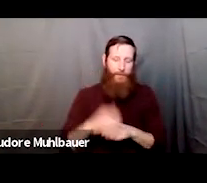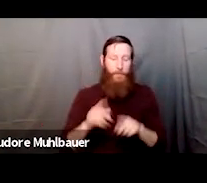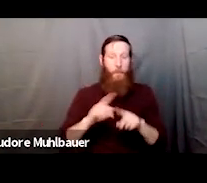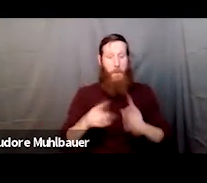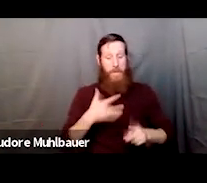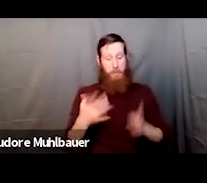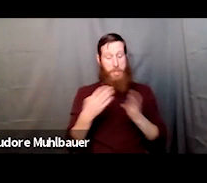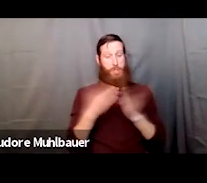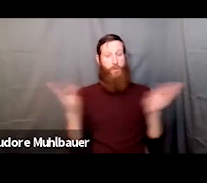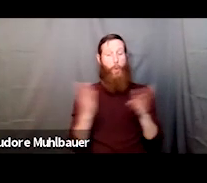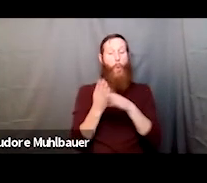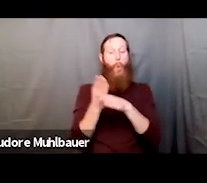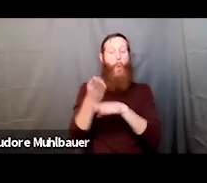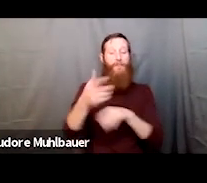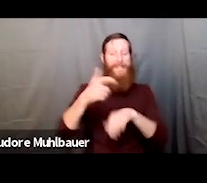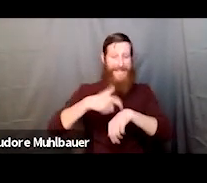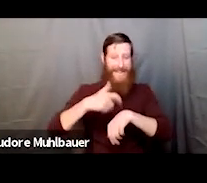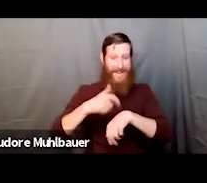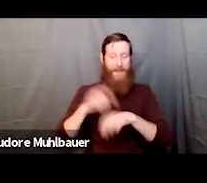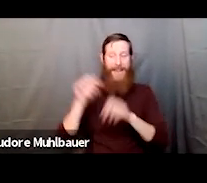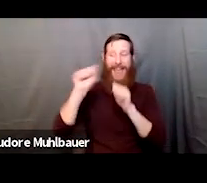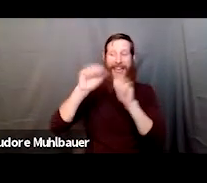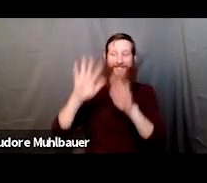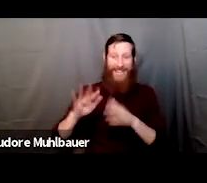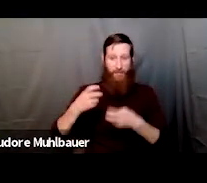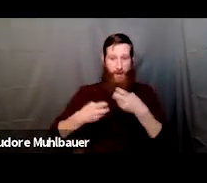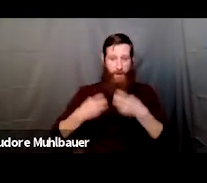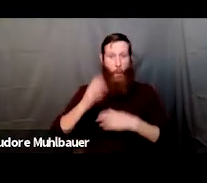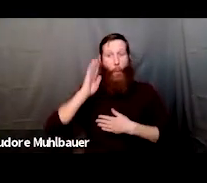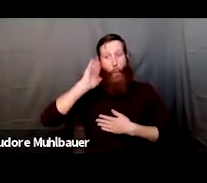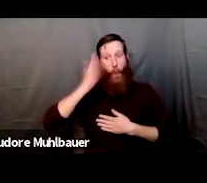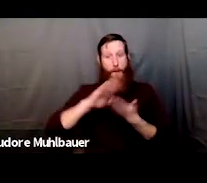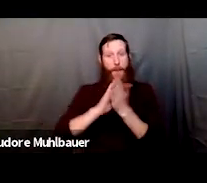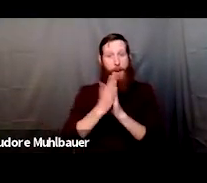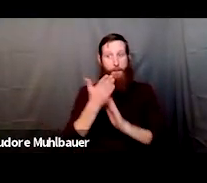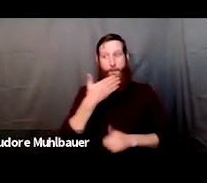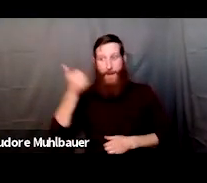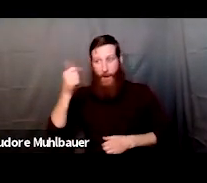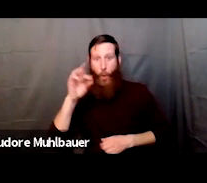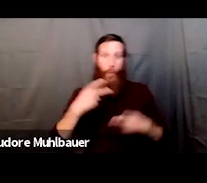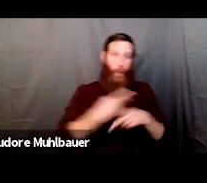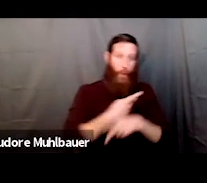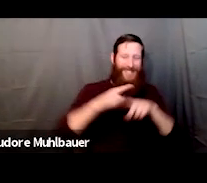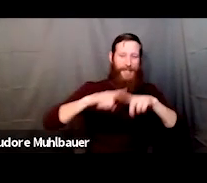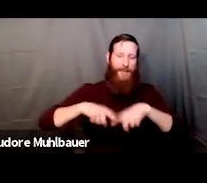But in general, over time, avalanche problems will either get better or worse